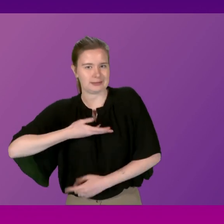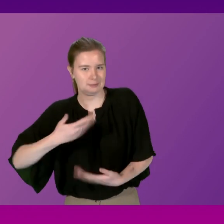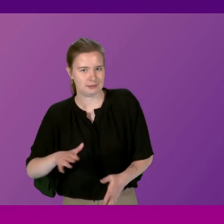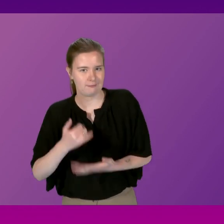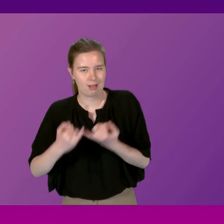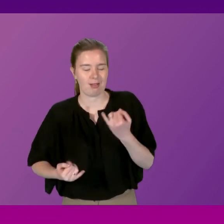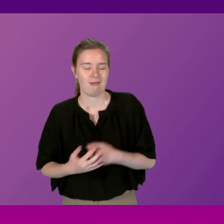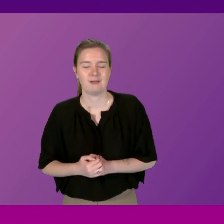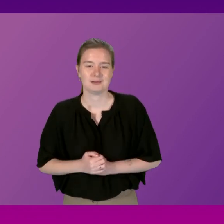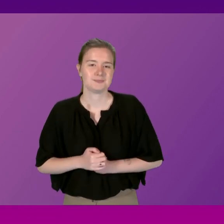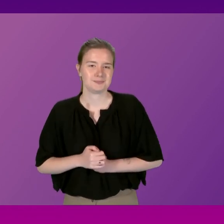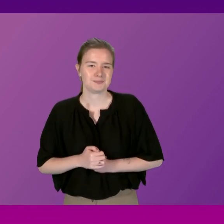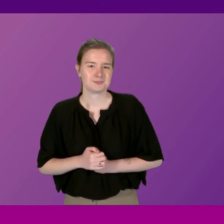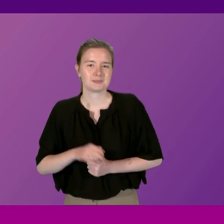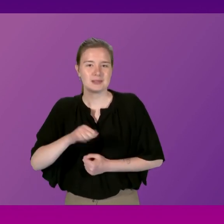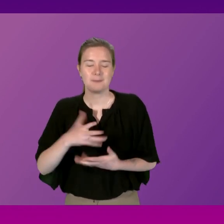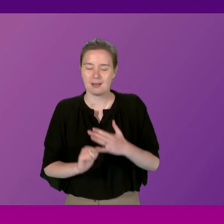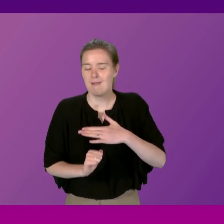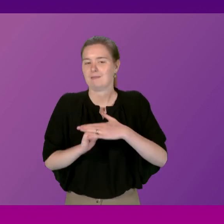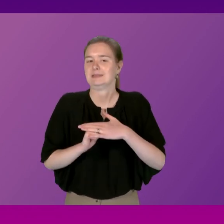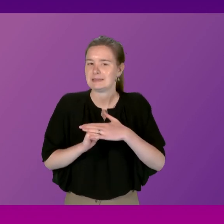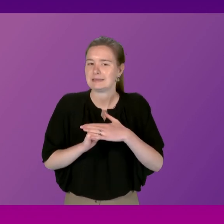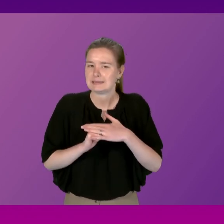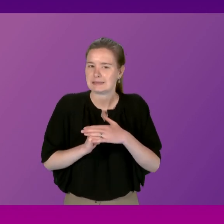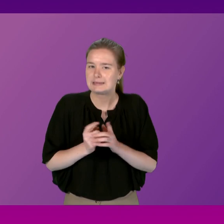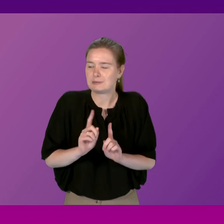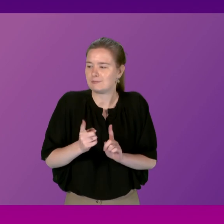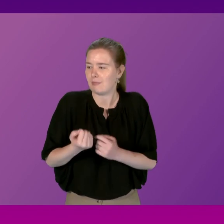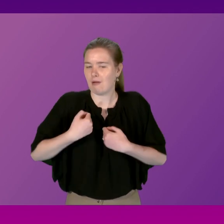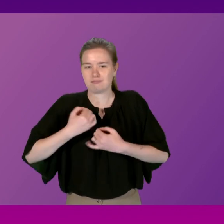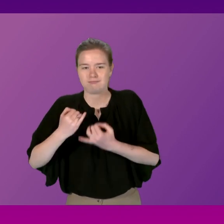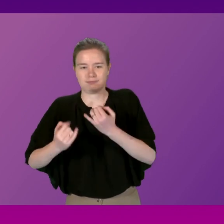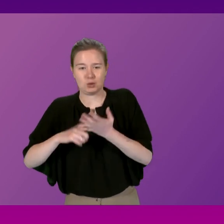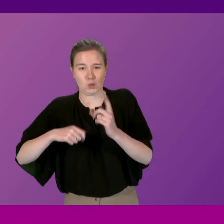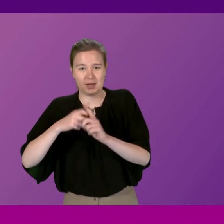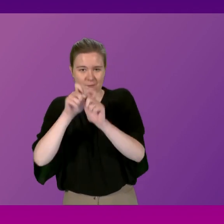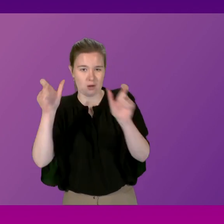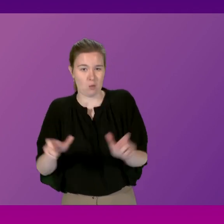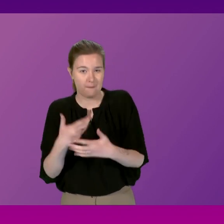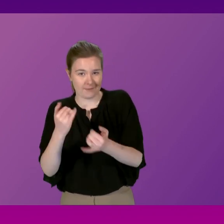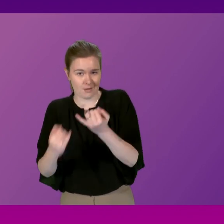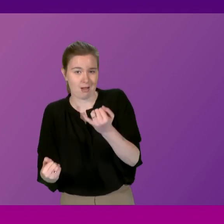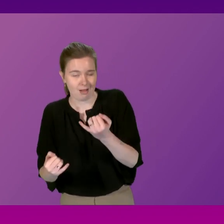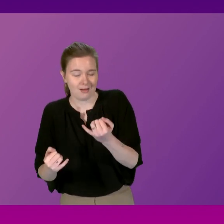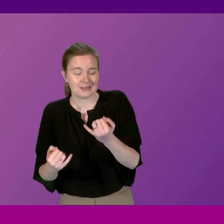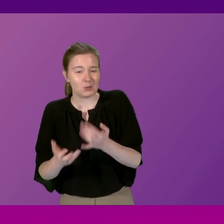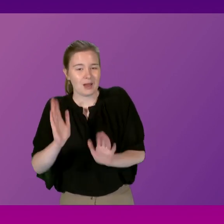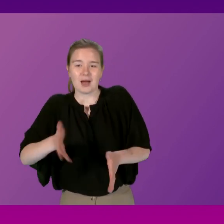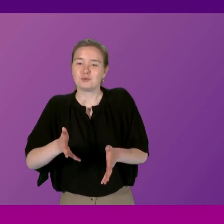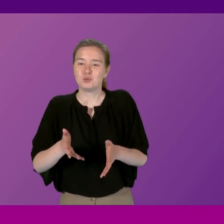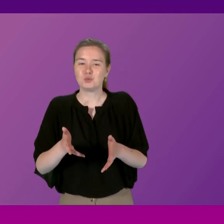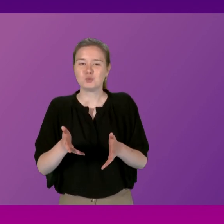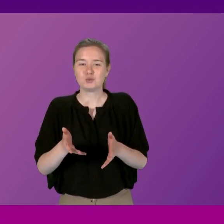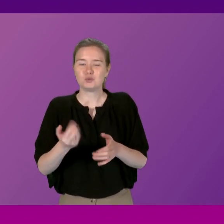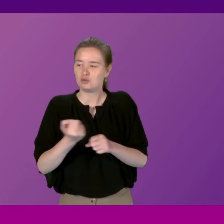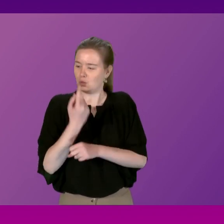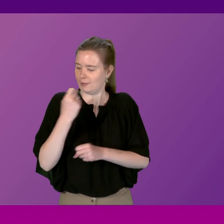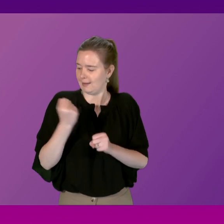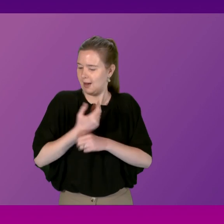Although we are limited by the failing UK framework, we must do all that we can within